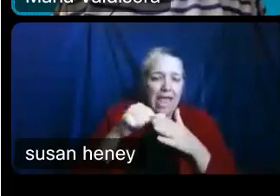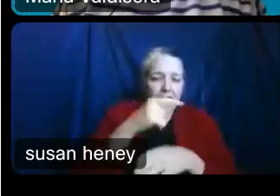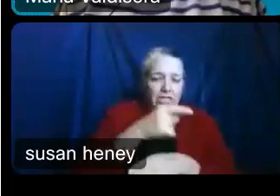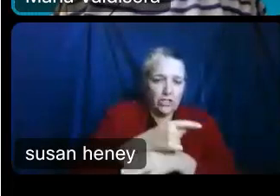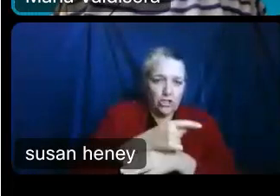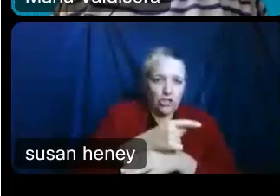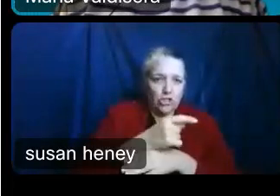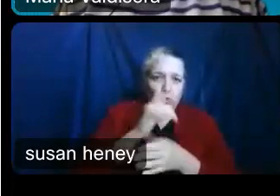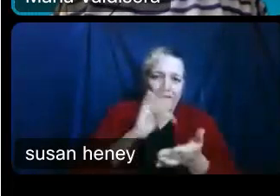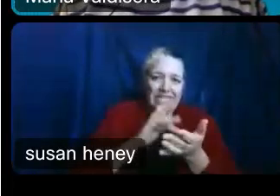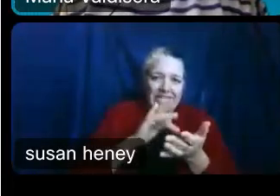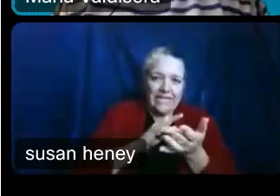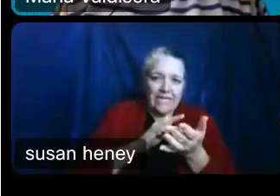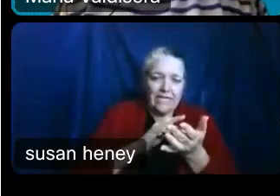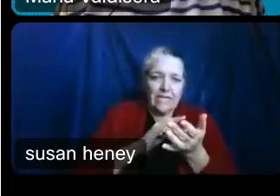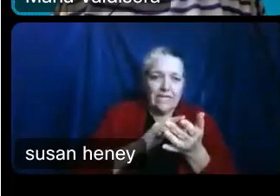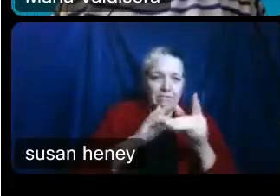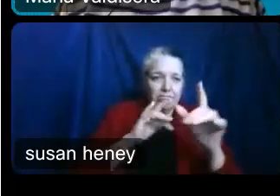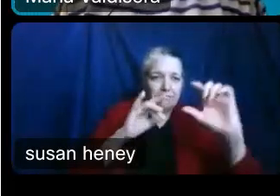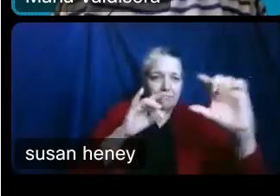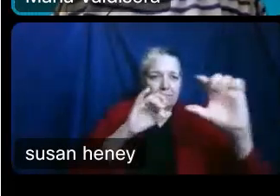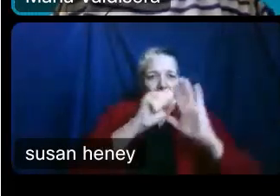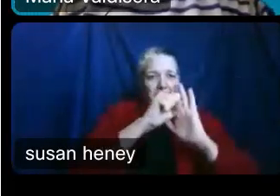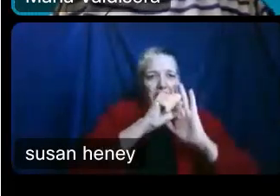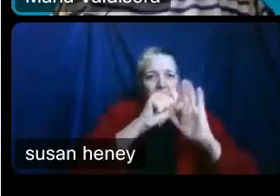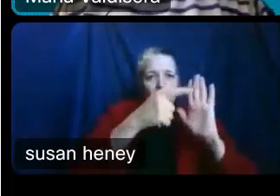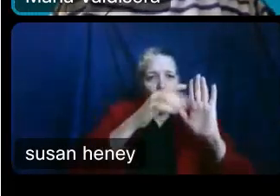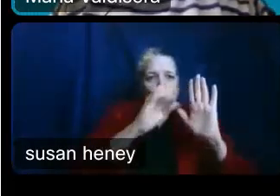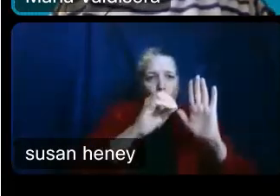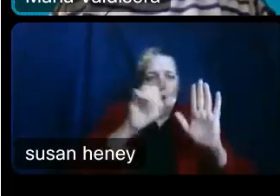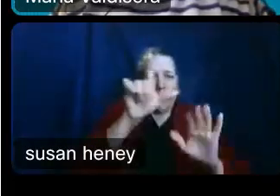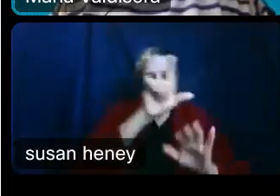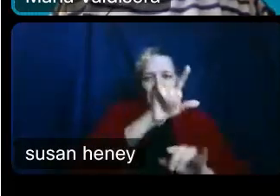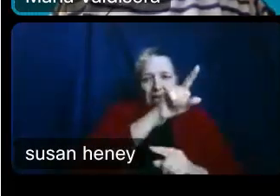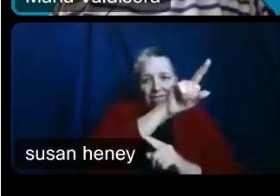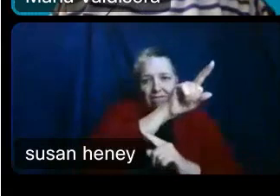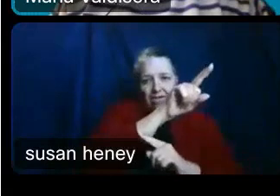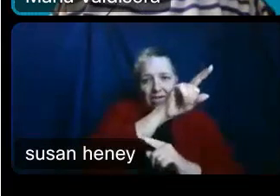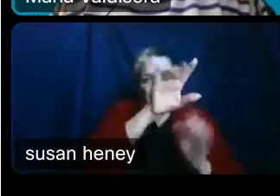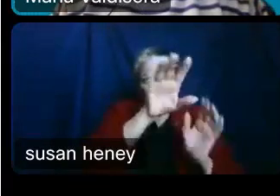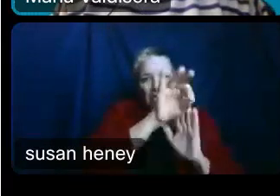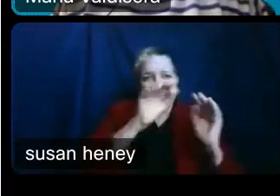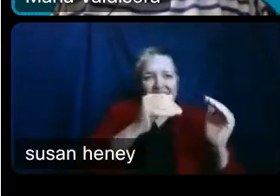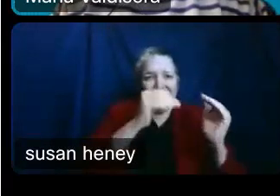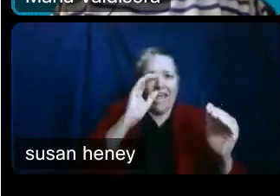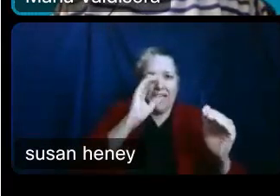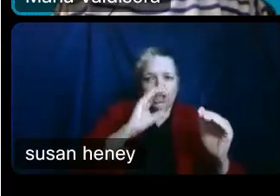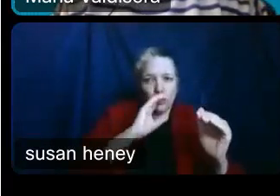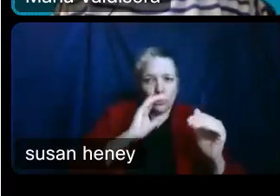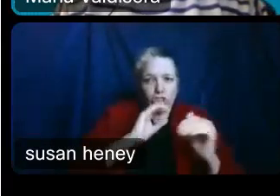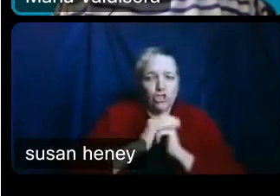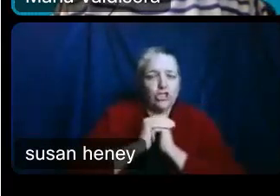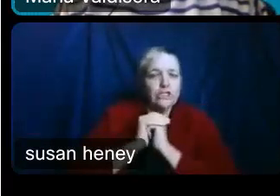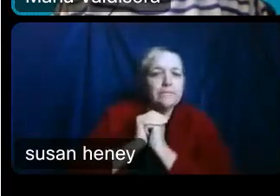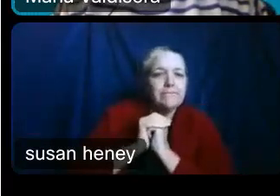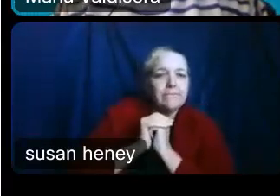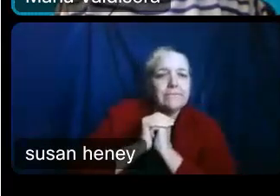on our logo up in the top left corner here, and then select advanced Search. And again,